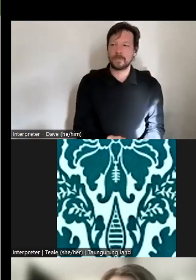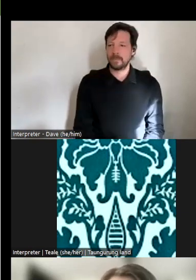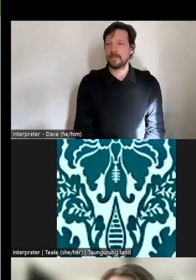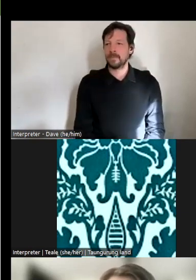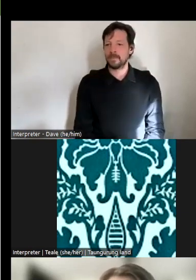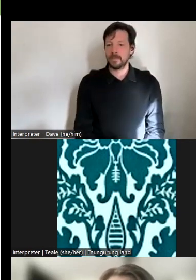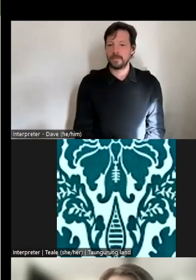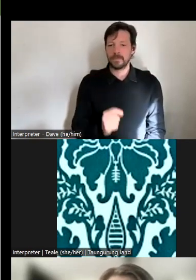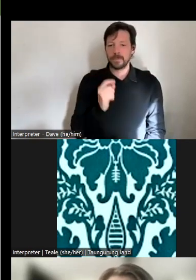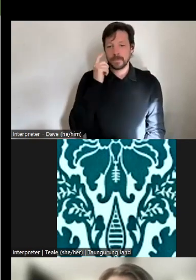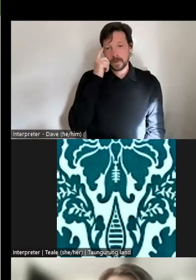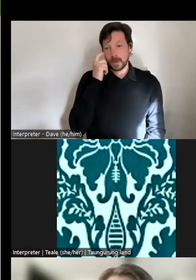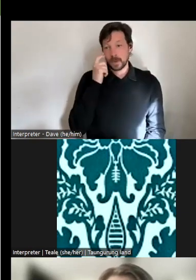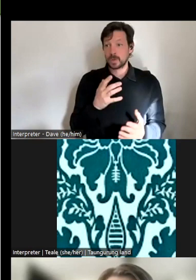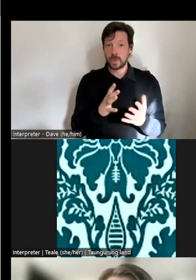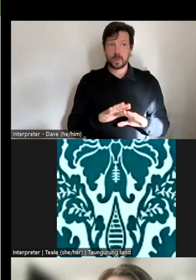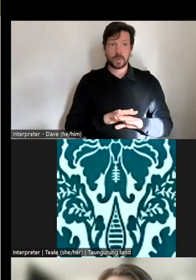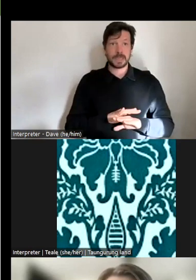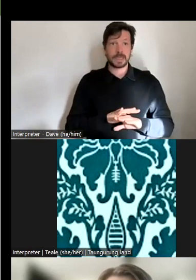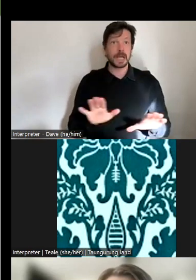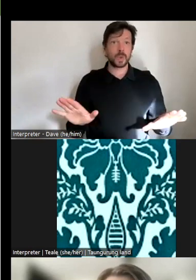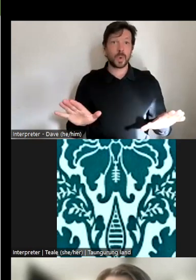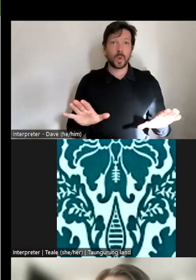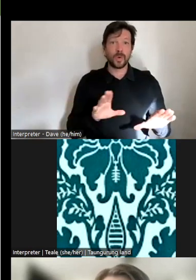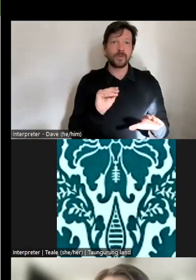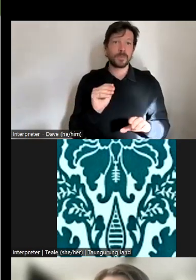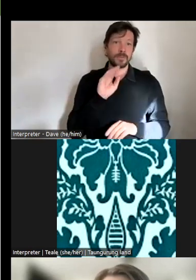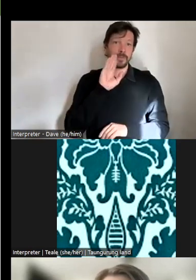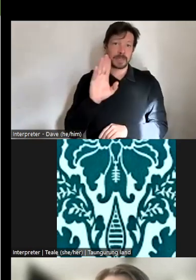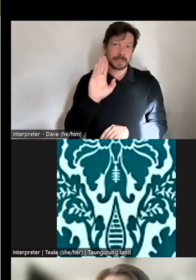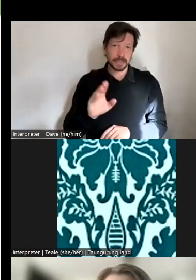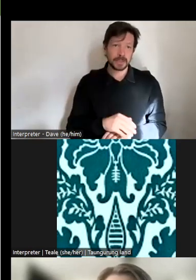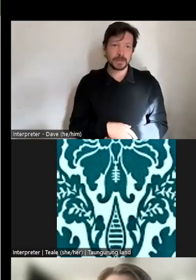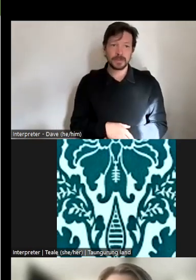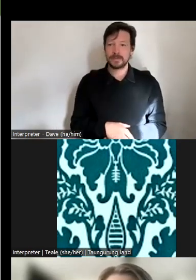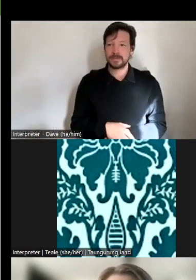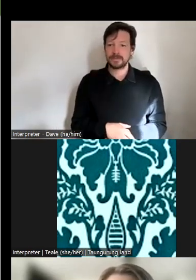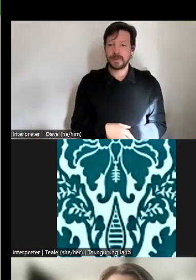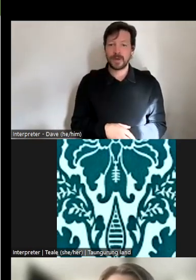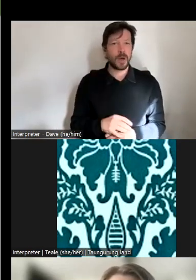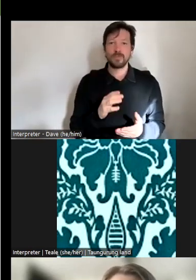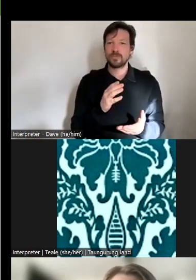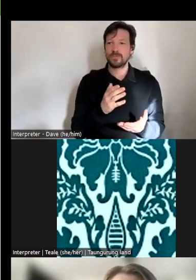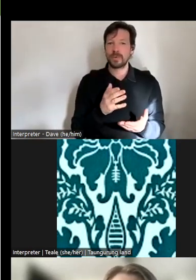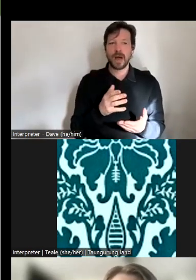So that is all that I've got in my presentation. I'm very happy. I know that I've covered a lot.